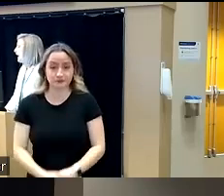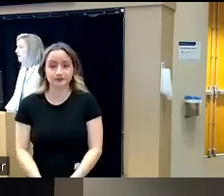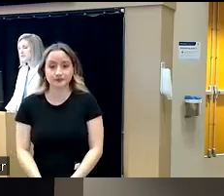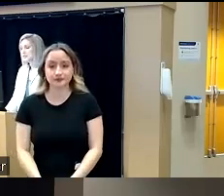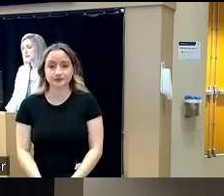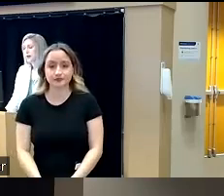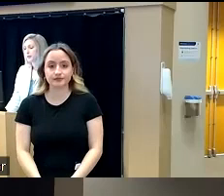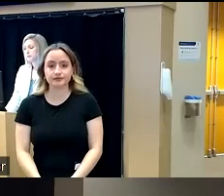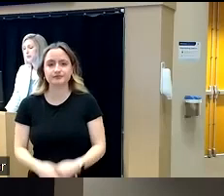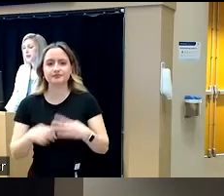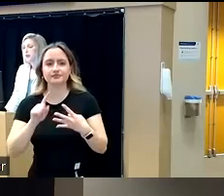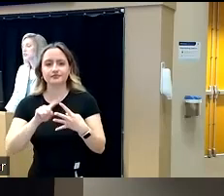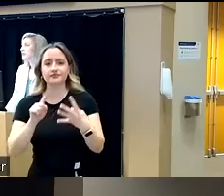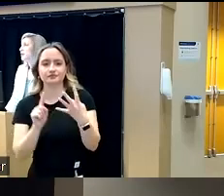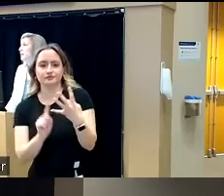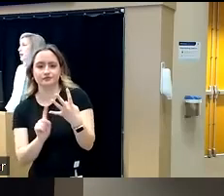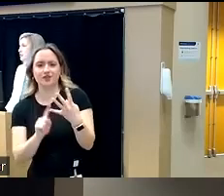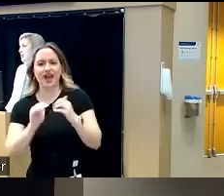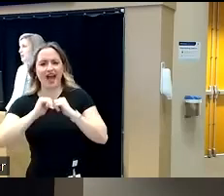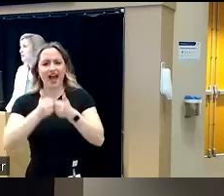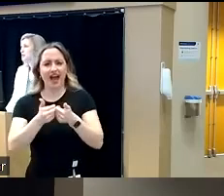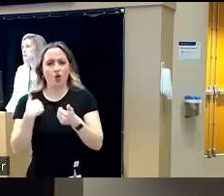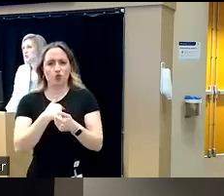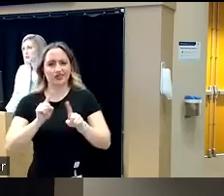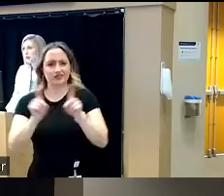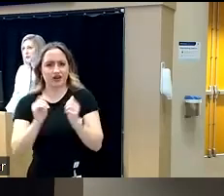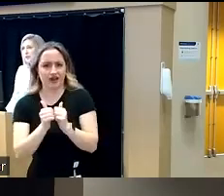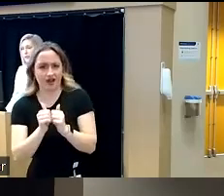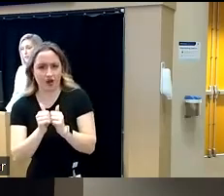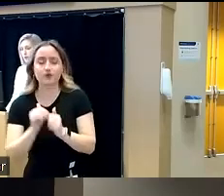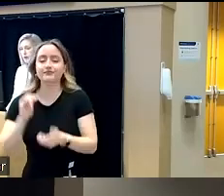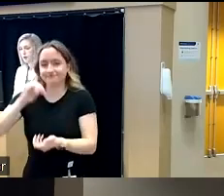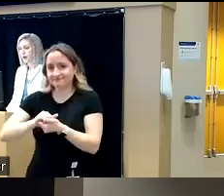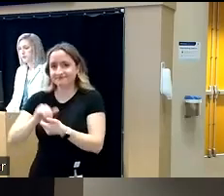how do we stand apart first of all our partnership between storm recovery and the Warner program